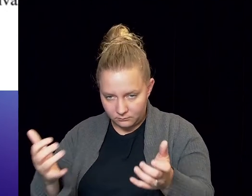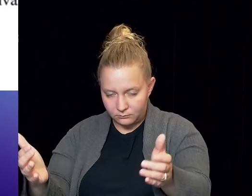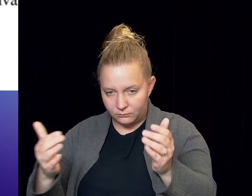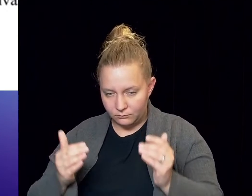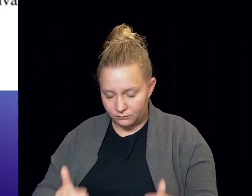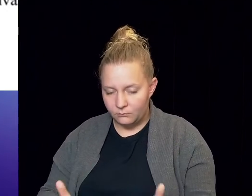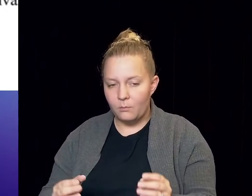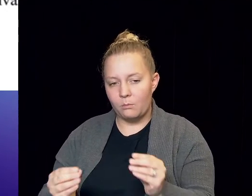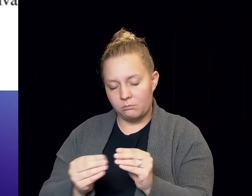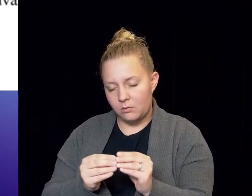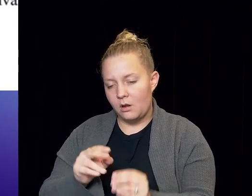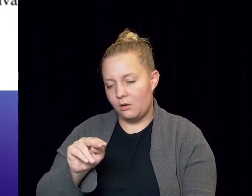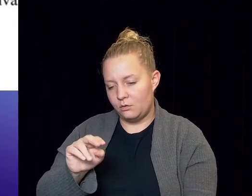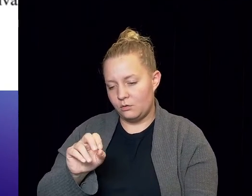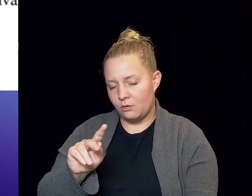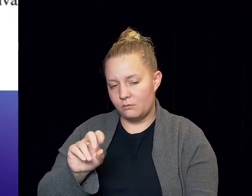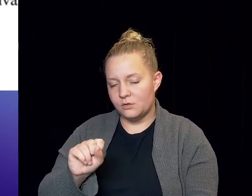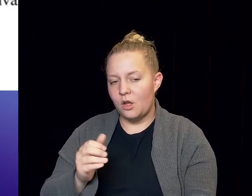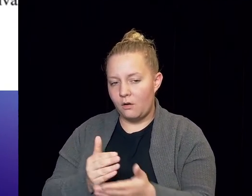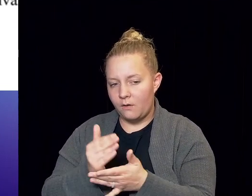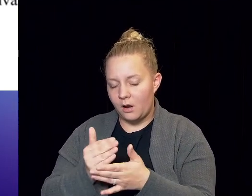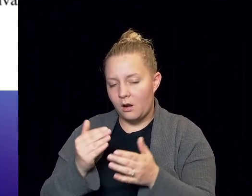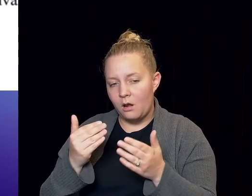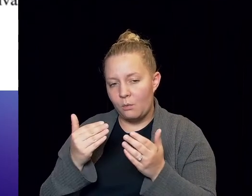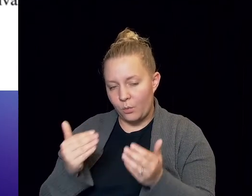Alrighty, so I went ahead and wrote this out. You can go ahead and